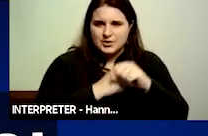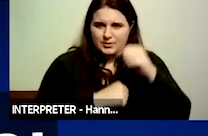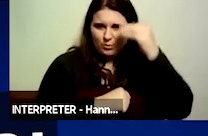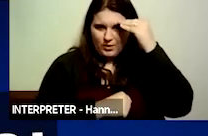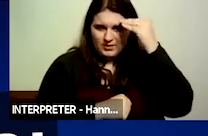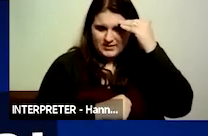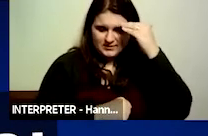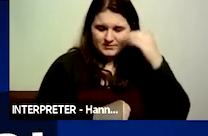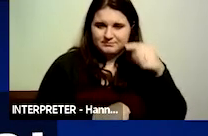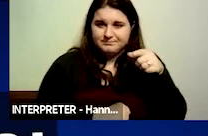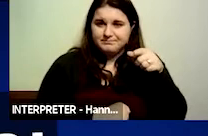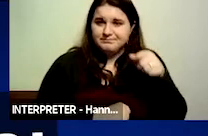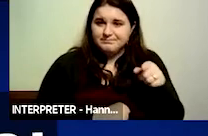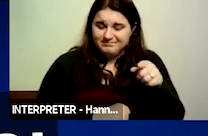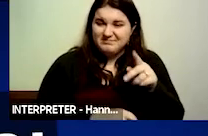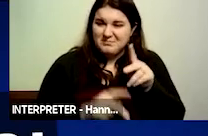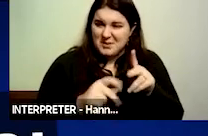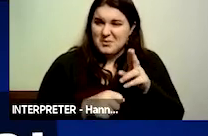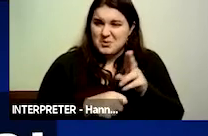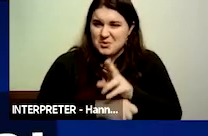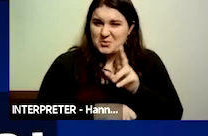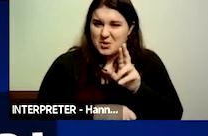because people use our it as an example of the work he has done.